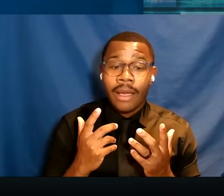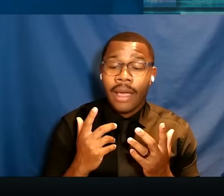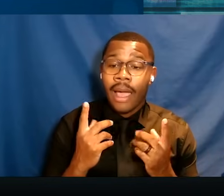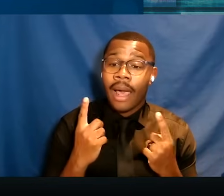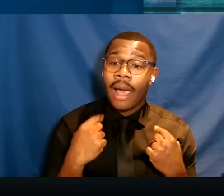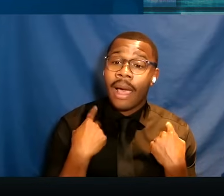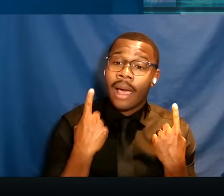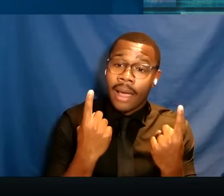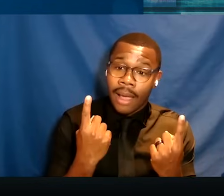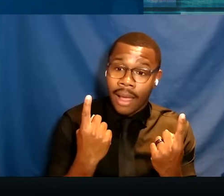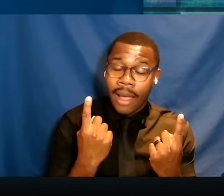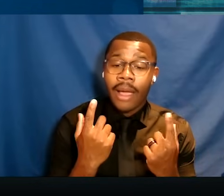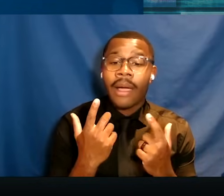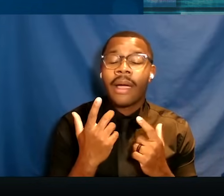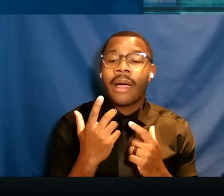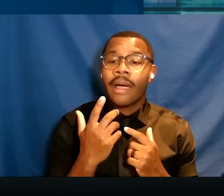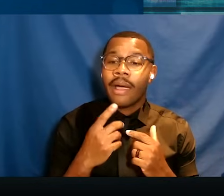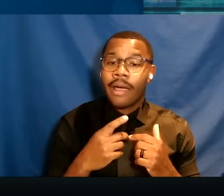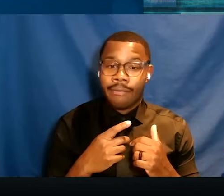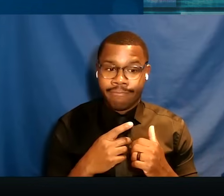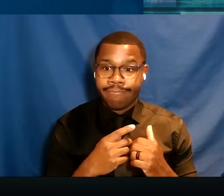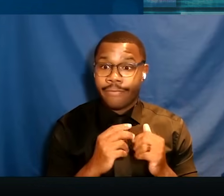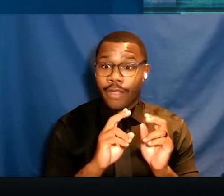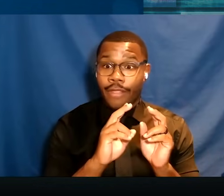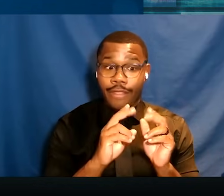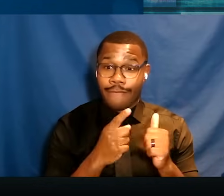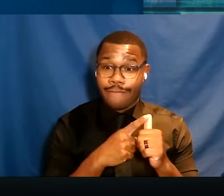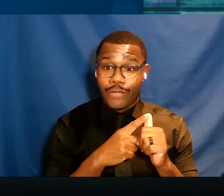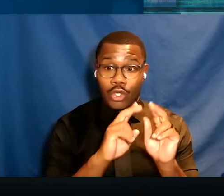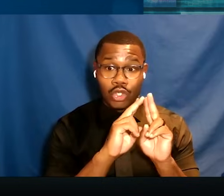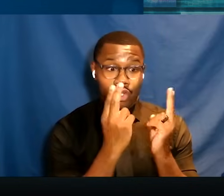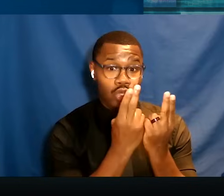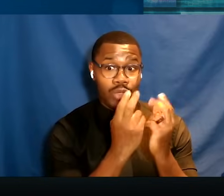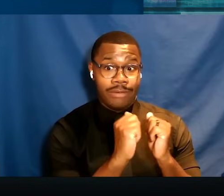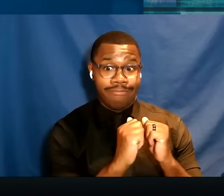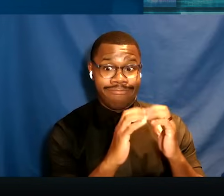in this industry is that the first union to negotiate, negotiates a wage deal